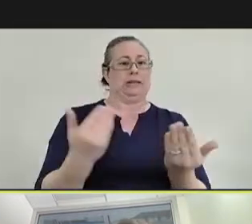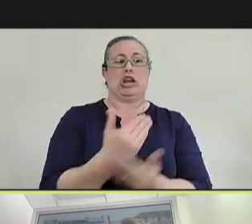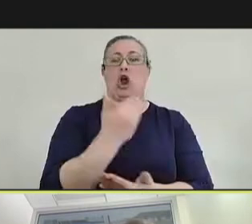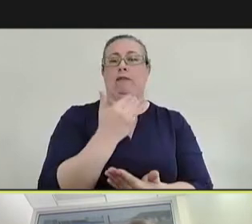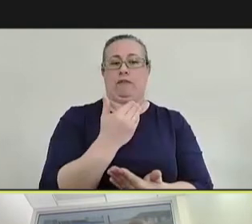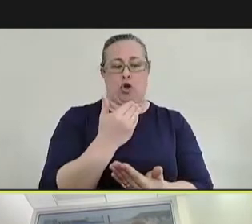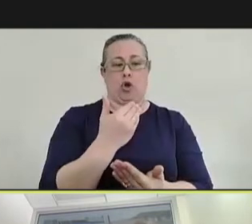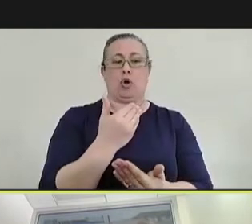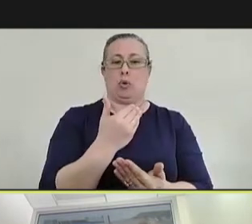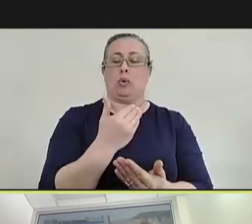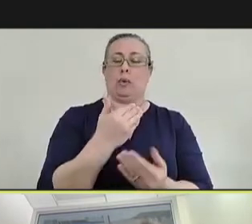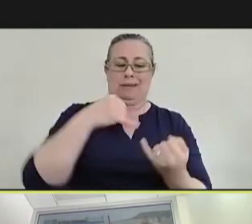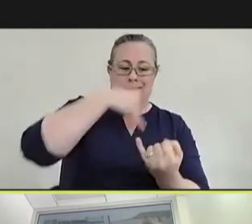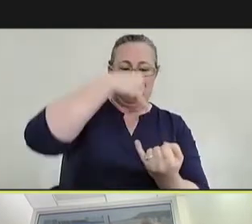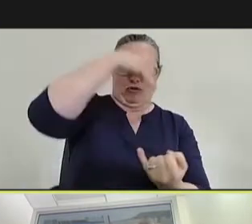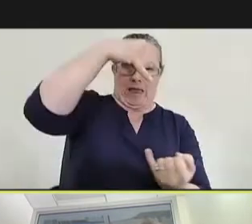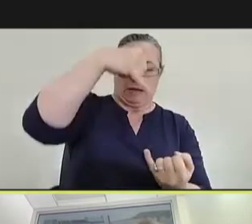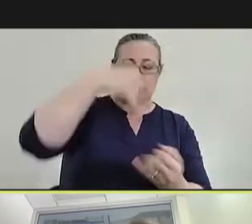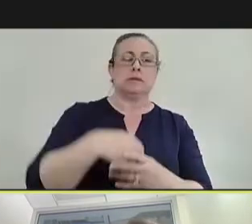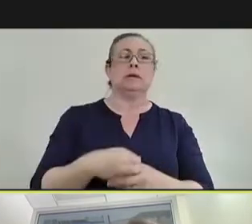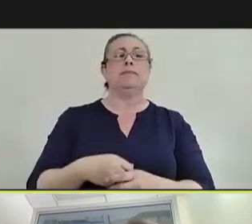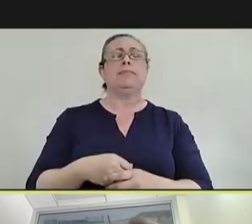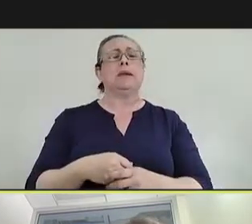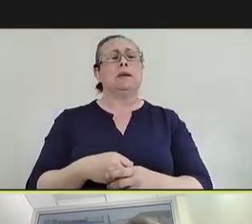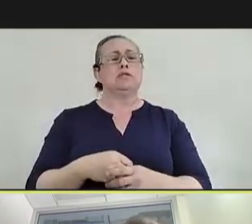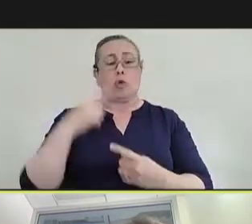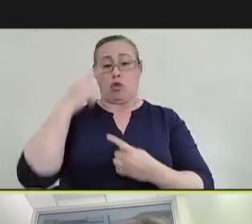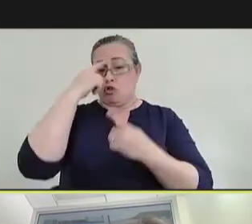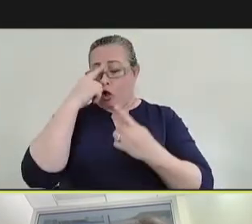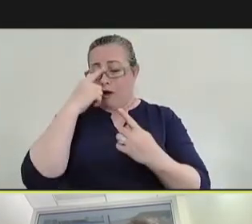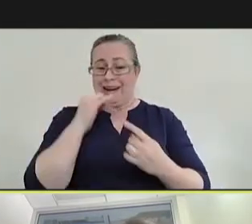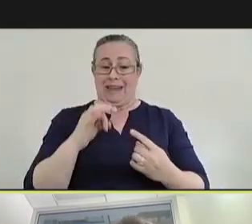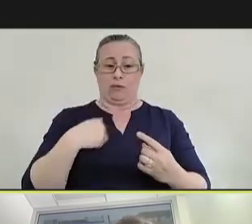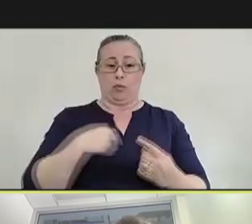And so, on the right, you know, the thought here is that, okay, can we remove the GP120 core,